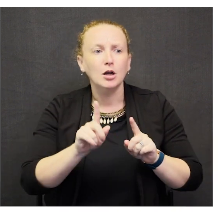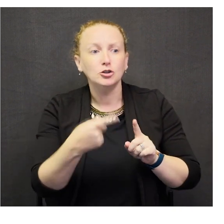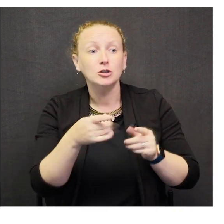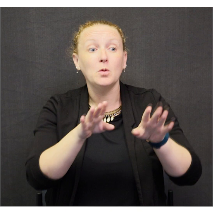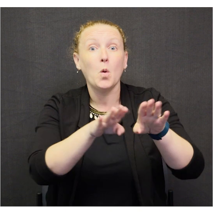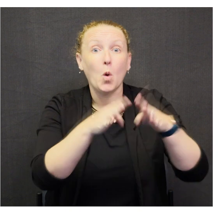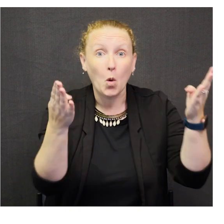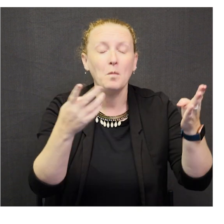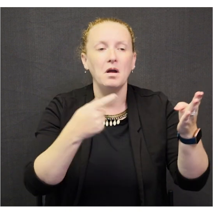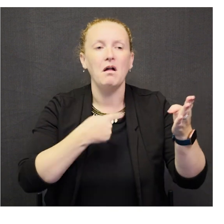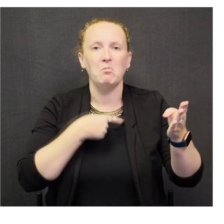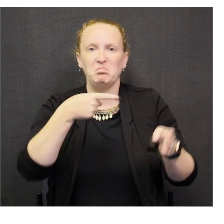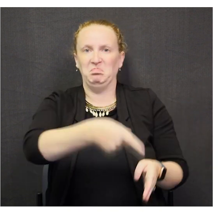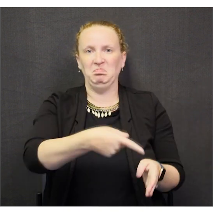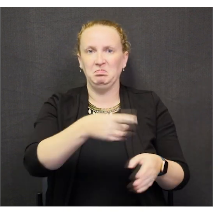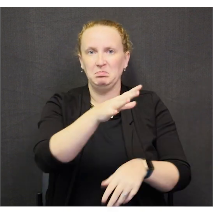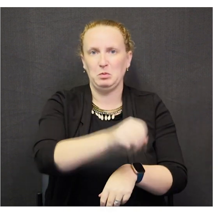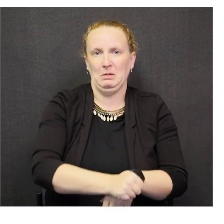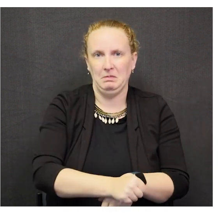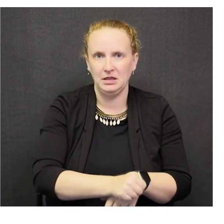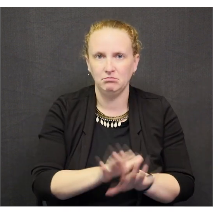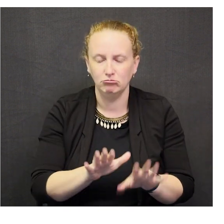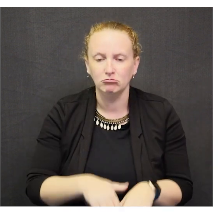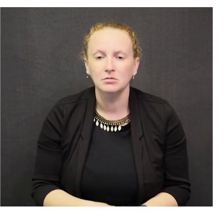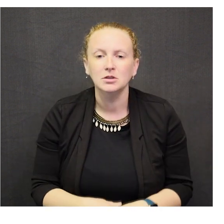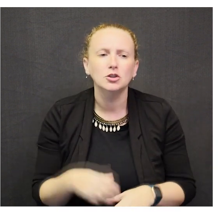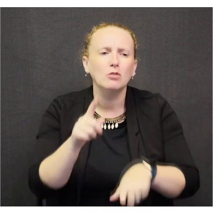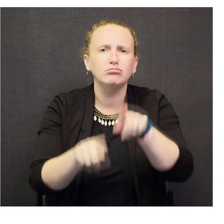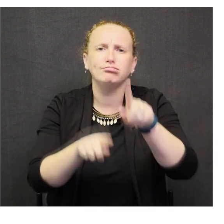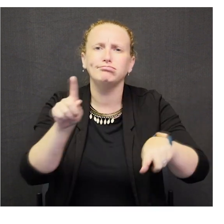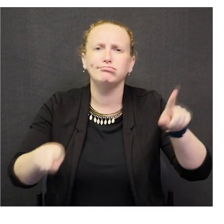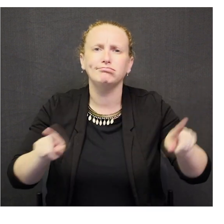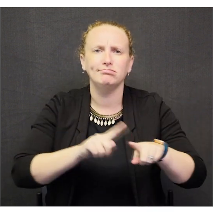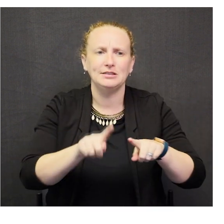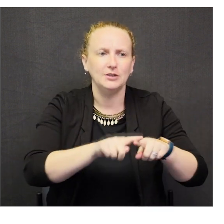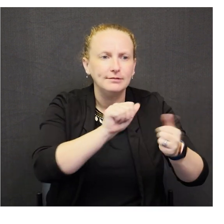of patient experience when it comes to tele-health, even though the integration of the interpreter